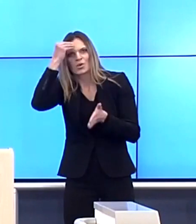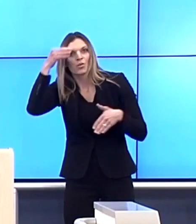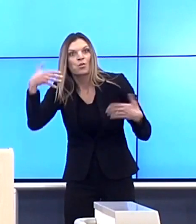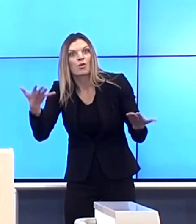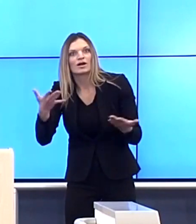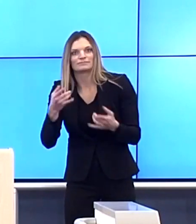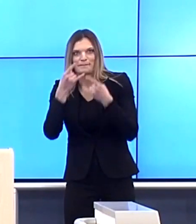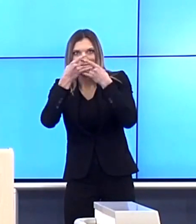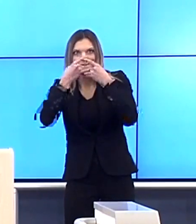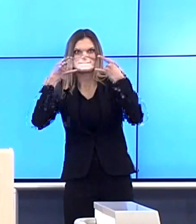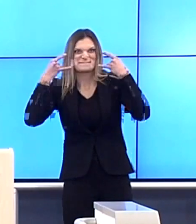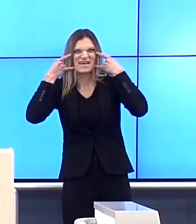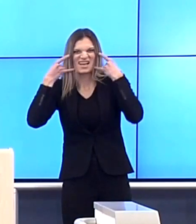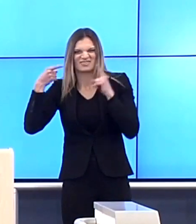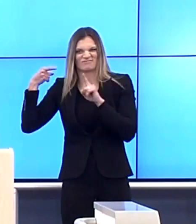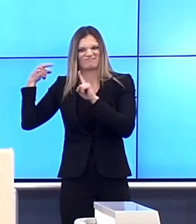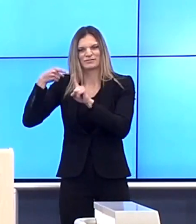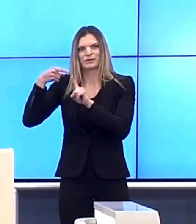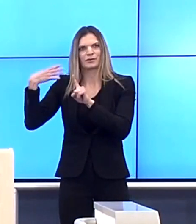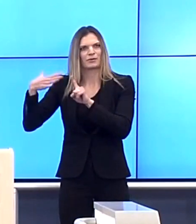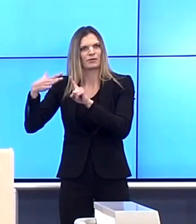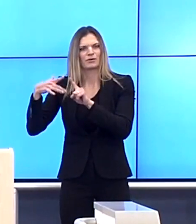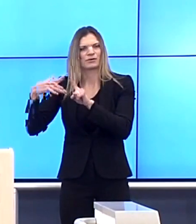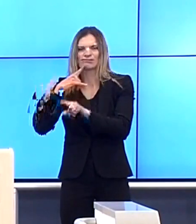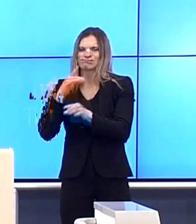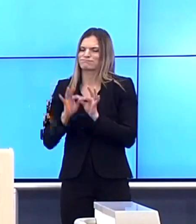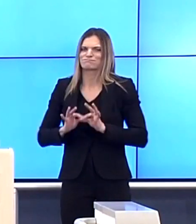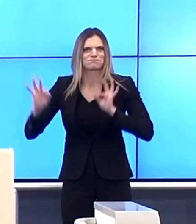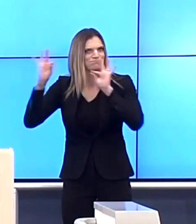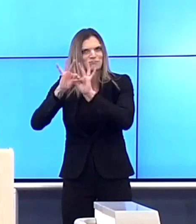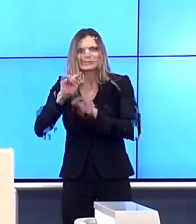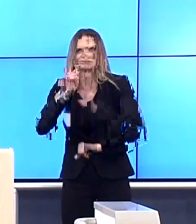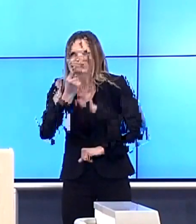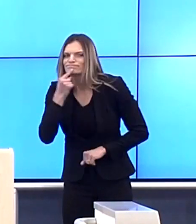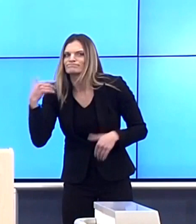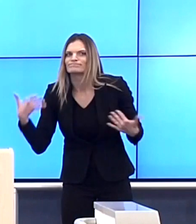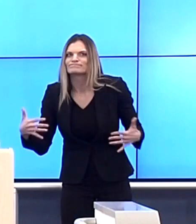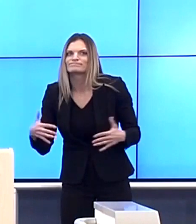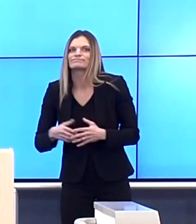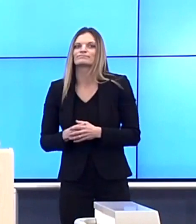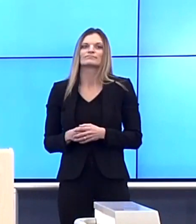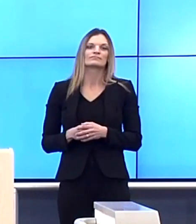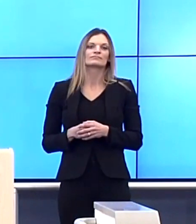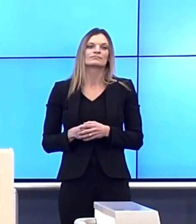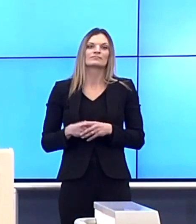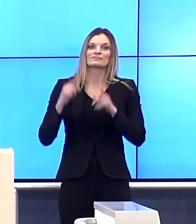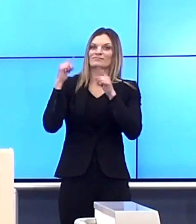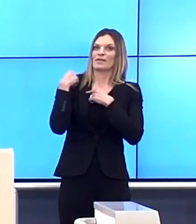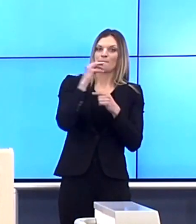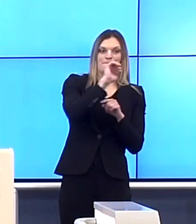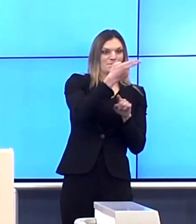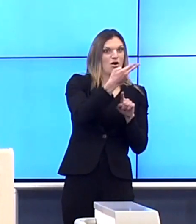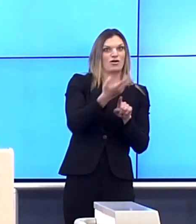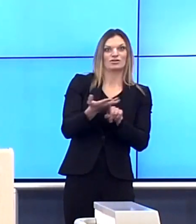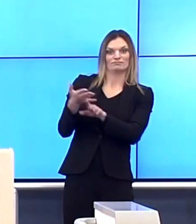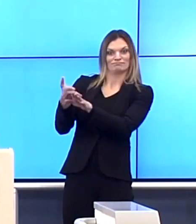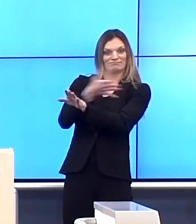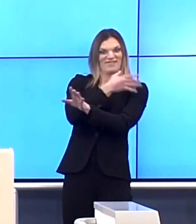AND WE NOW KNOW THAT WEARING A MASK IS THE SINGLE MOST POWERFUL MASK IS THE SINGLE MOST POWERFUL APE HAVE AGAINST THIS APE HAVE AGAINST THIS VIRUS. VIRUS. NOW, EIGHT MONTHS AFTER I FIRST